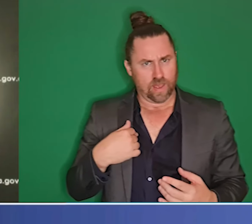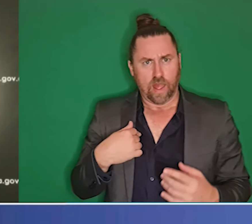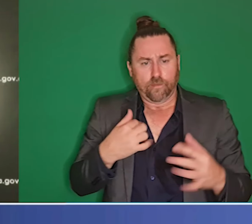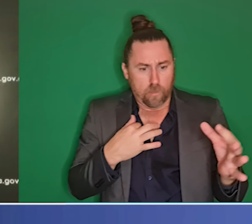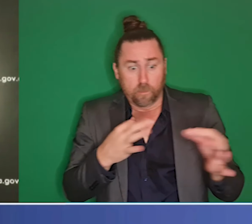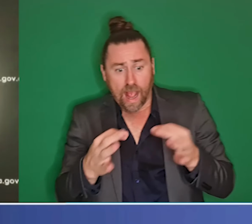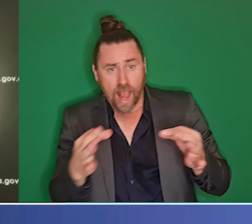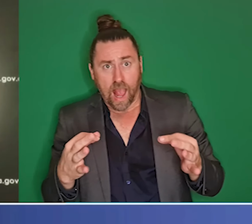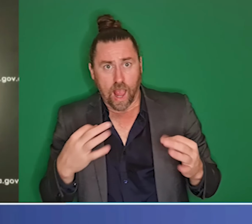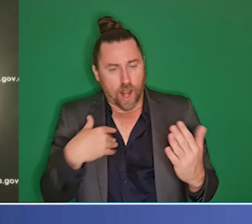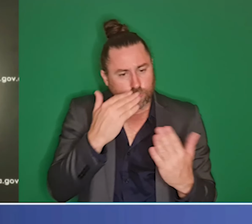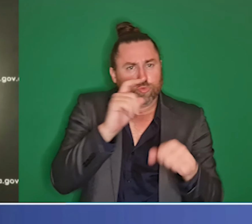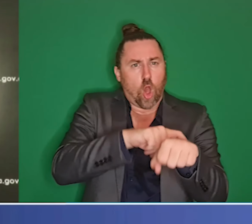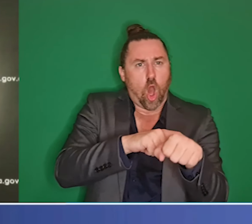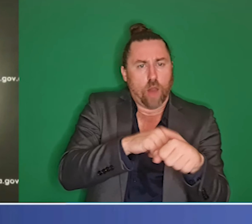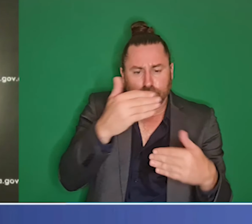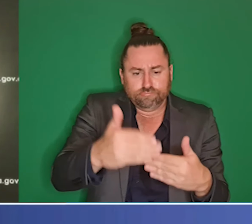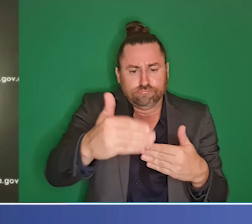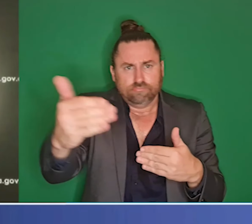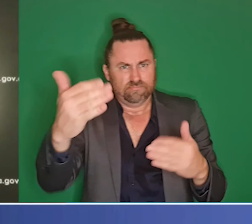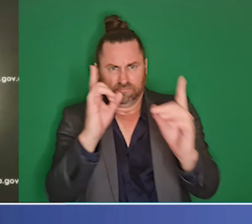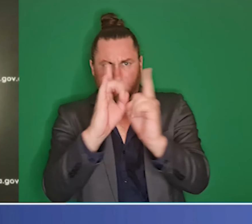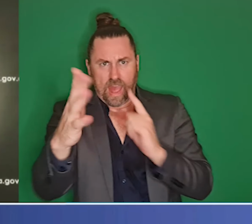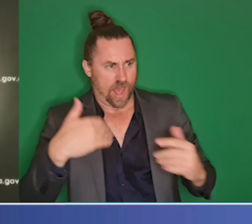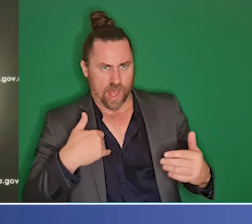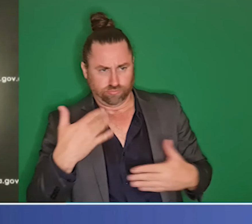And it's important to note that 99%...